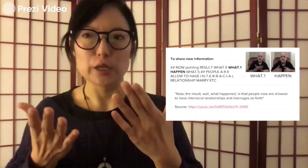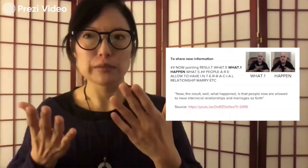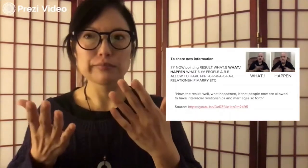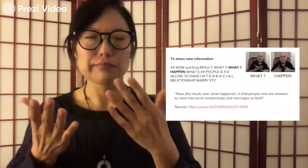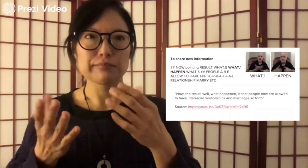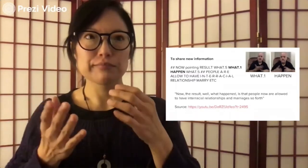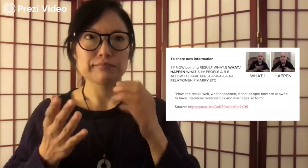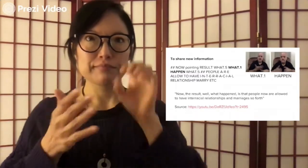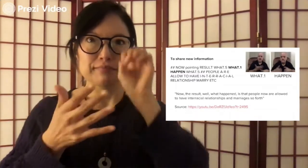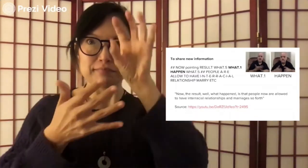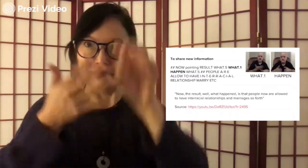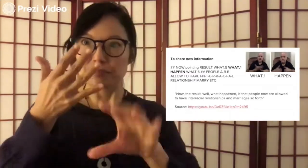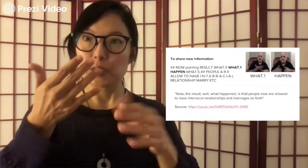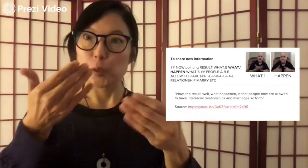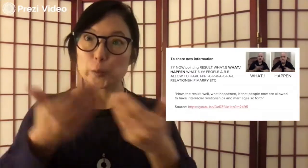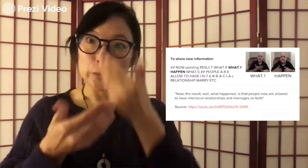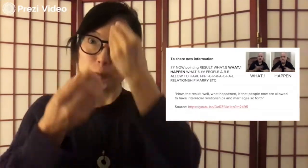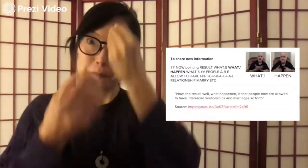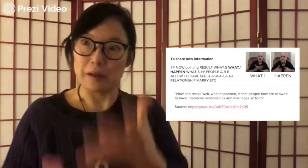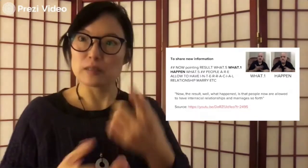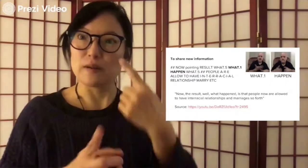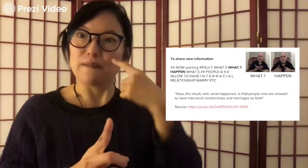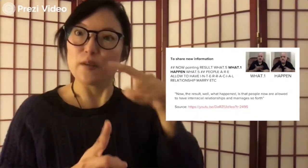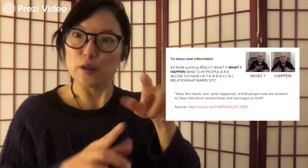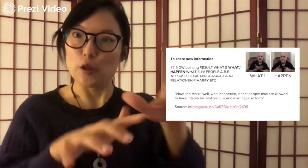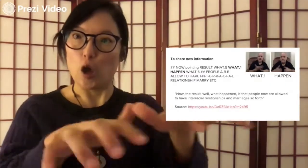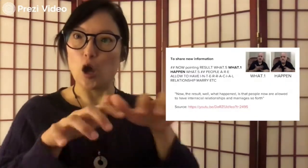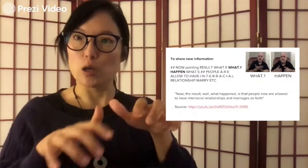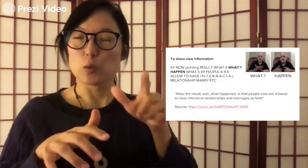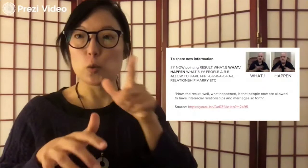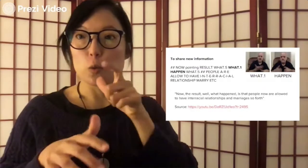that the signer provides new information, so that the